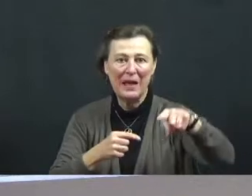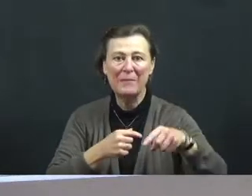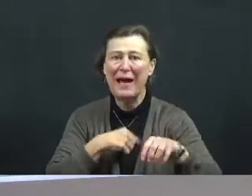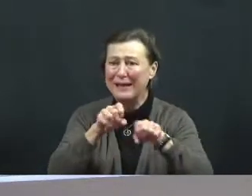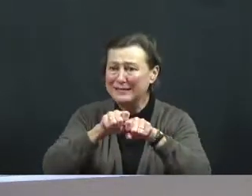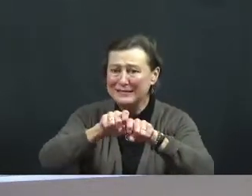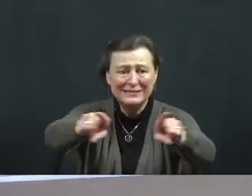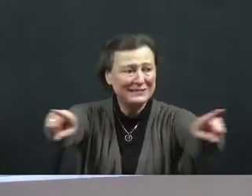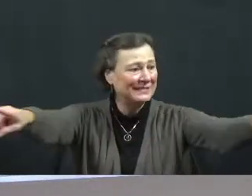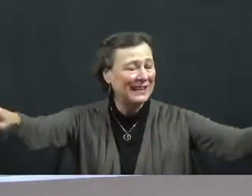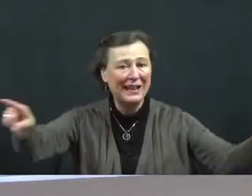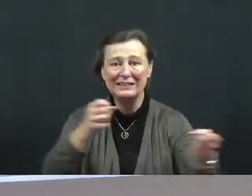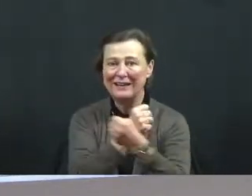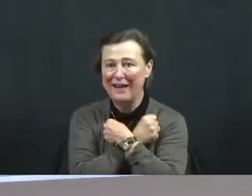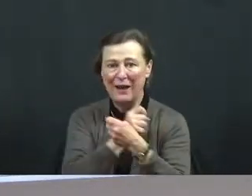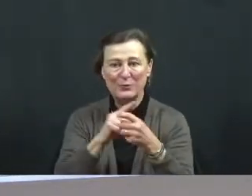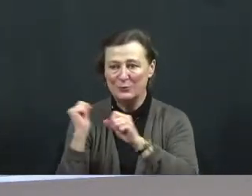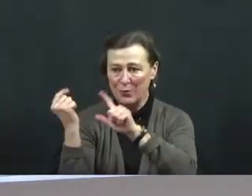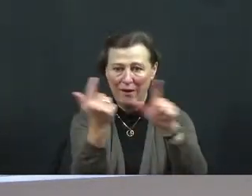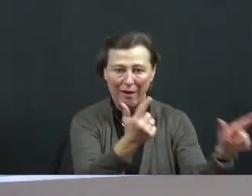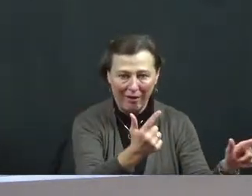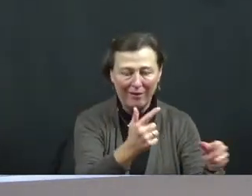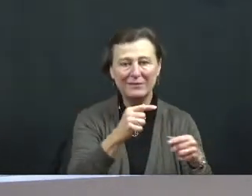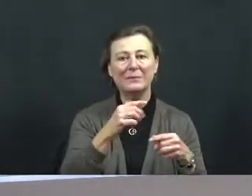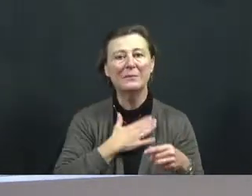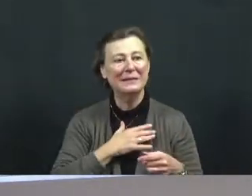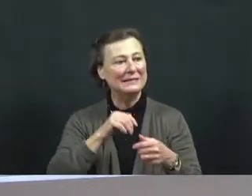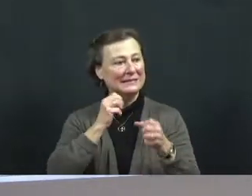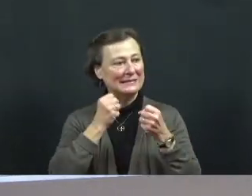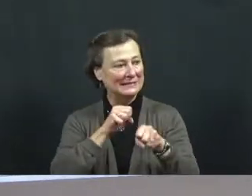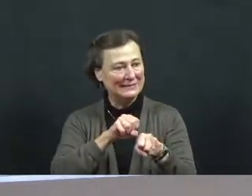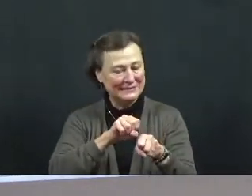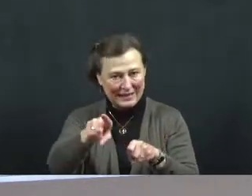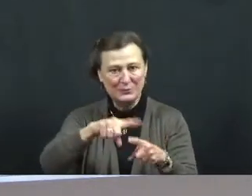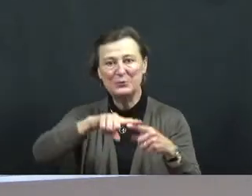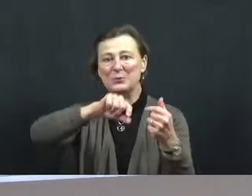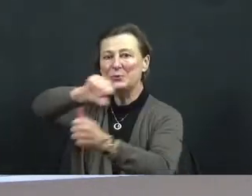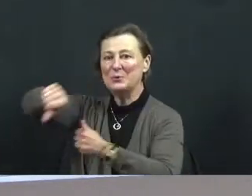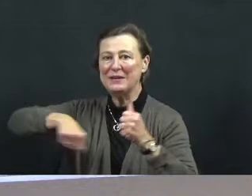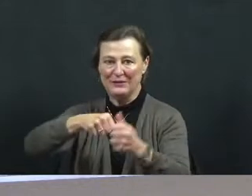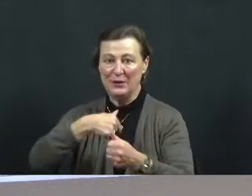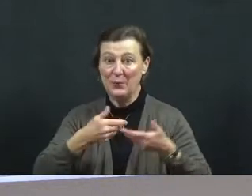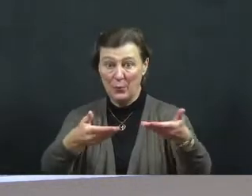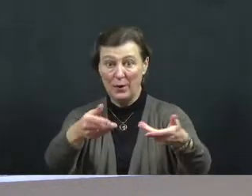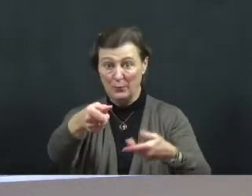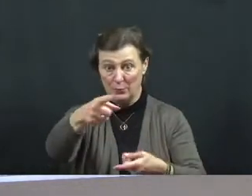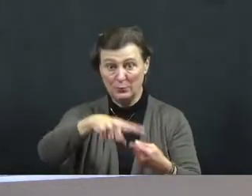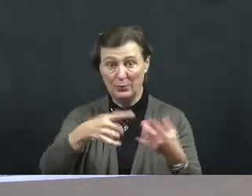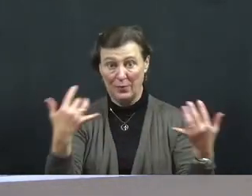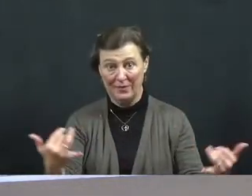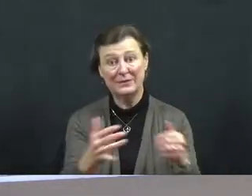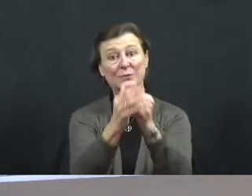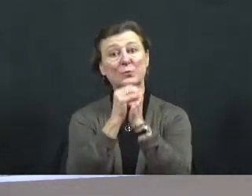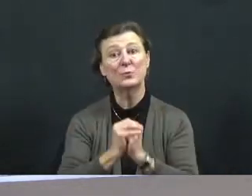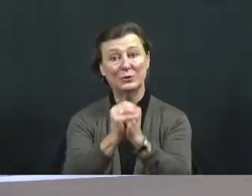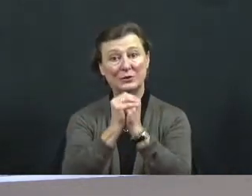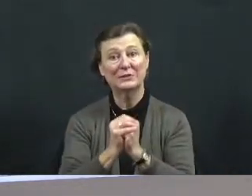Let's send virtual hugs to one another, as we welcome you to this worship service.